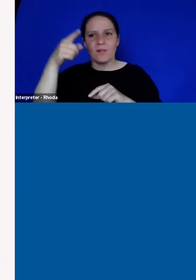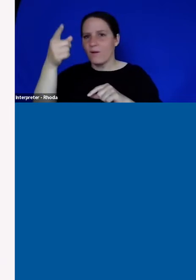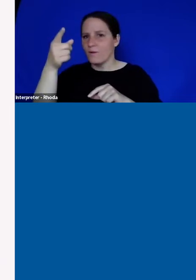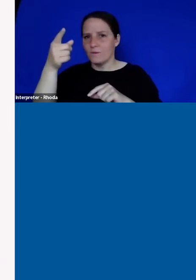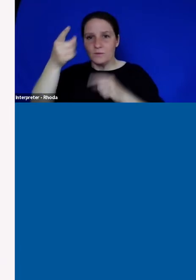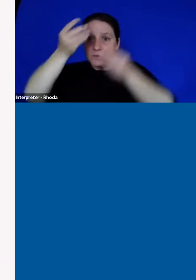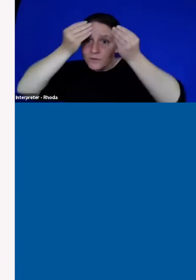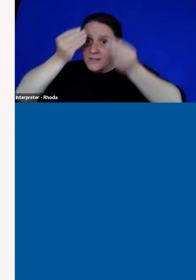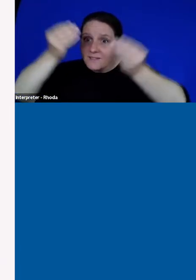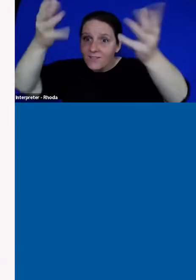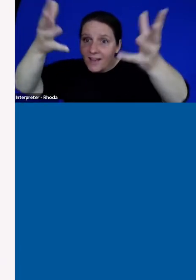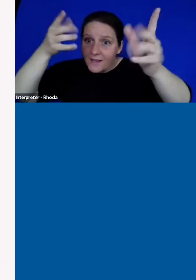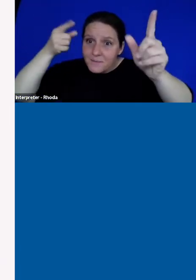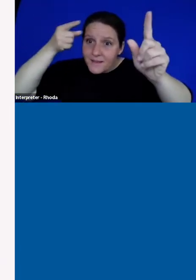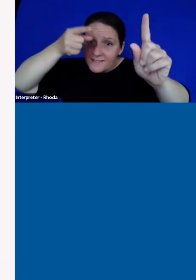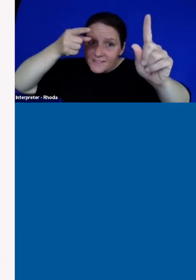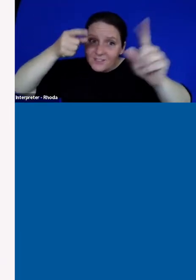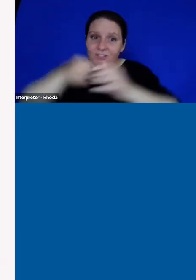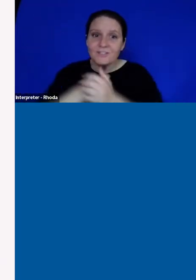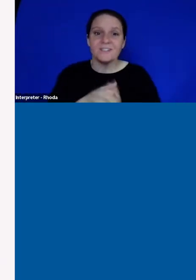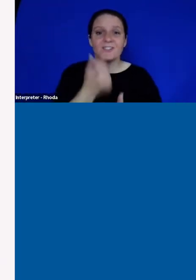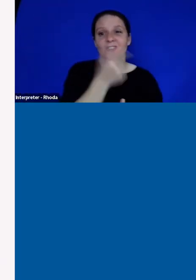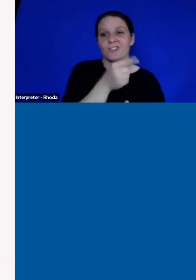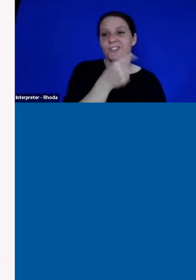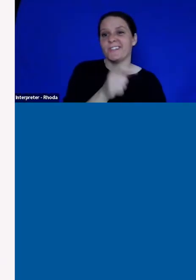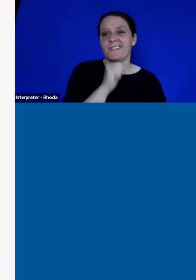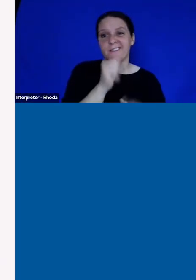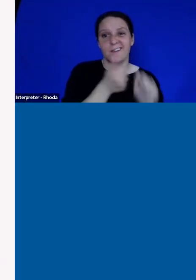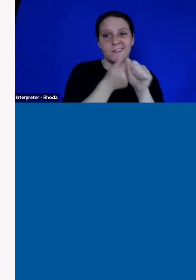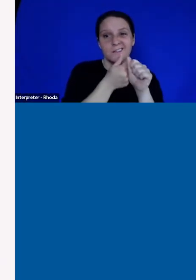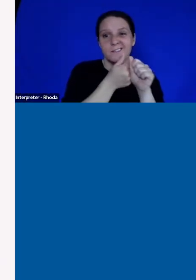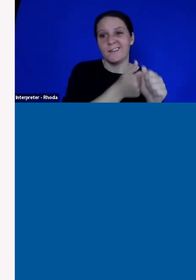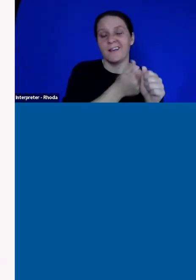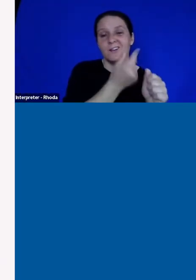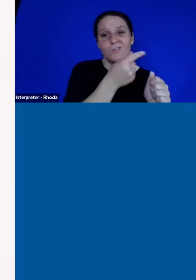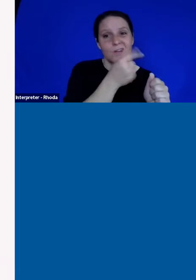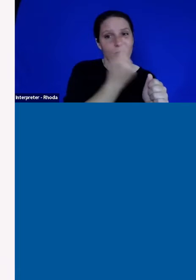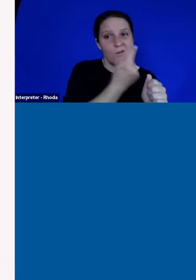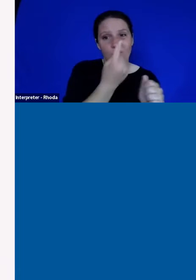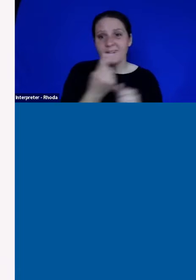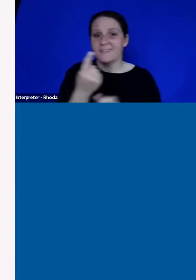and red won't always appear as red, so we can't use that as a pass fail element.